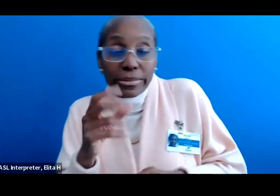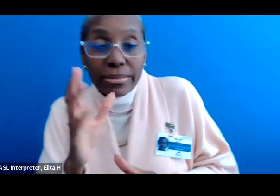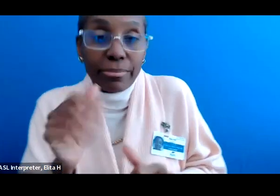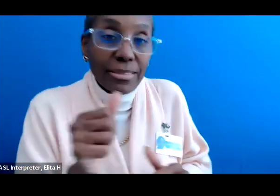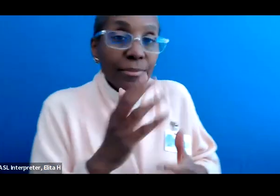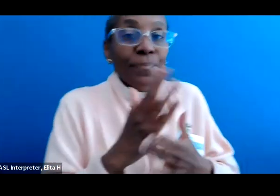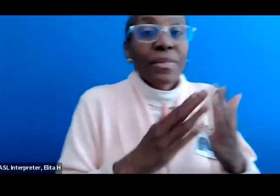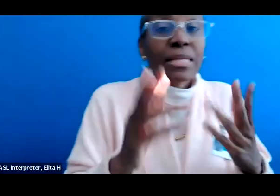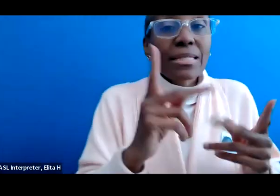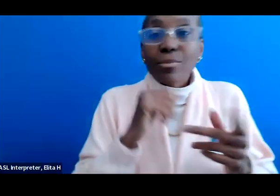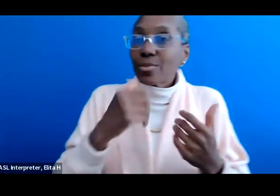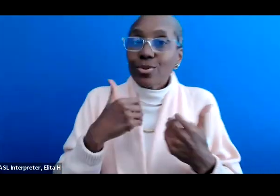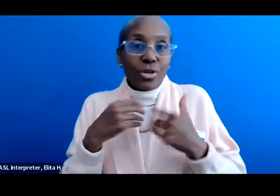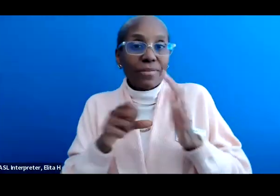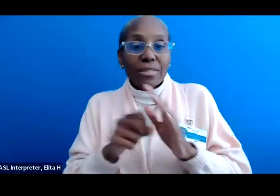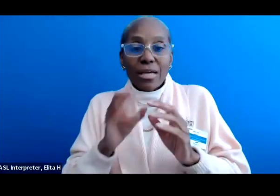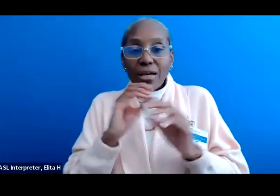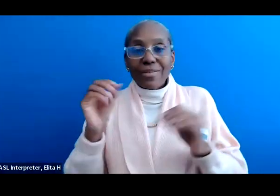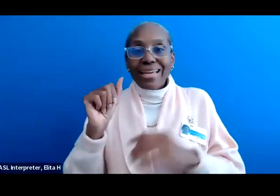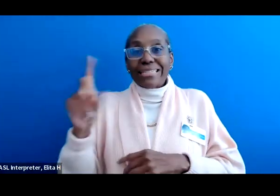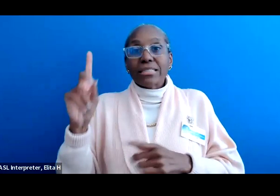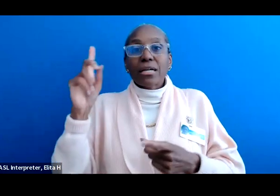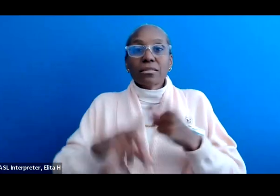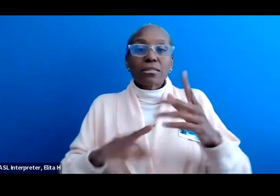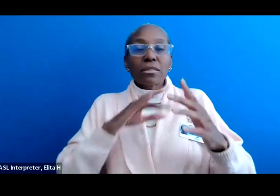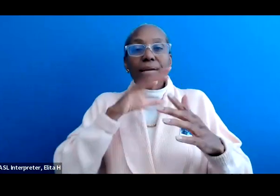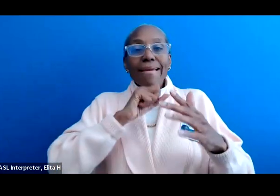Some people don't have symptoms of AD until they hit that aging process